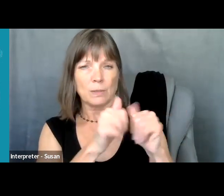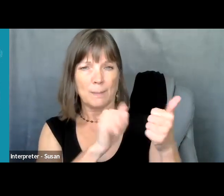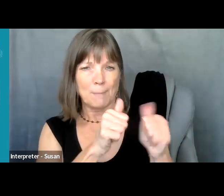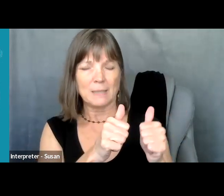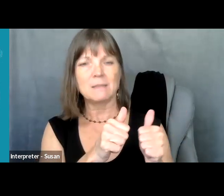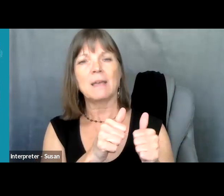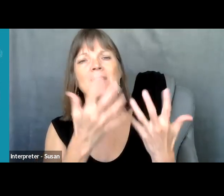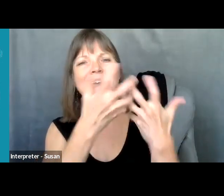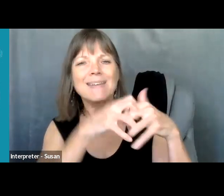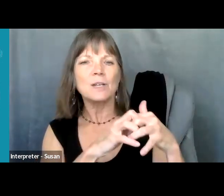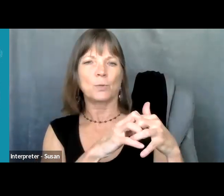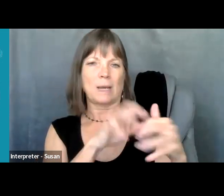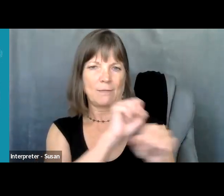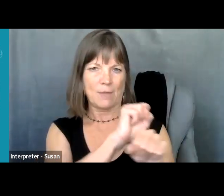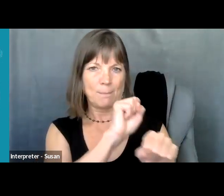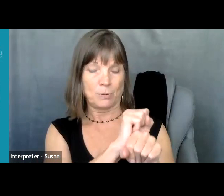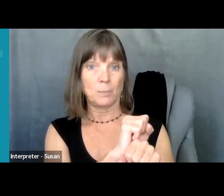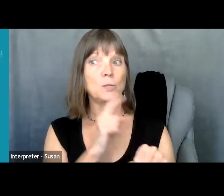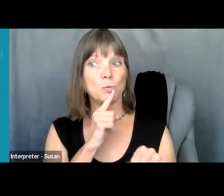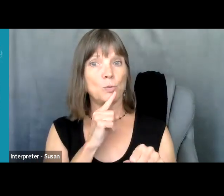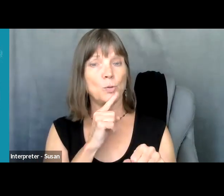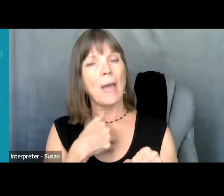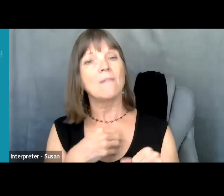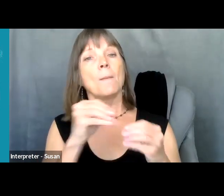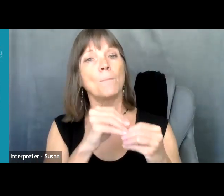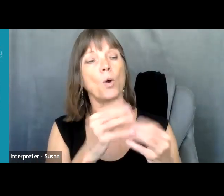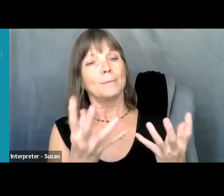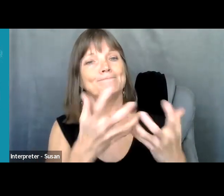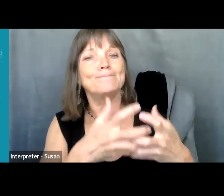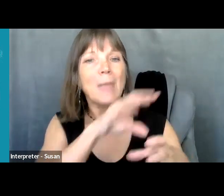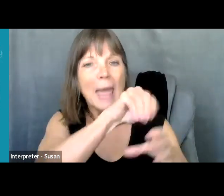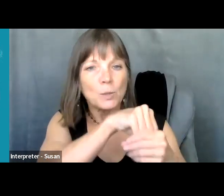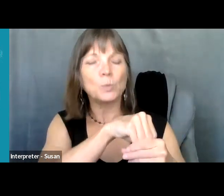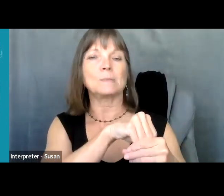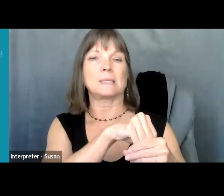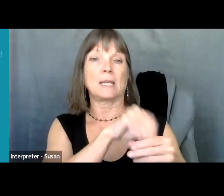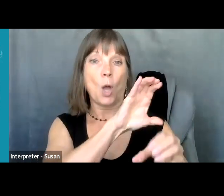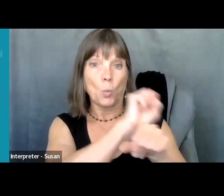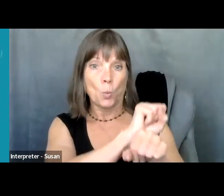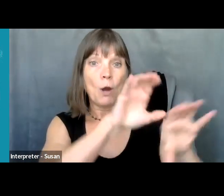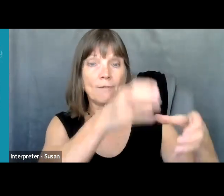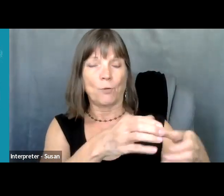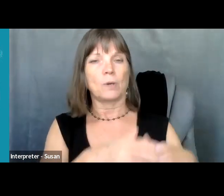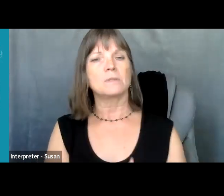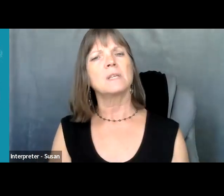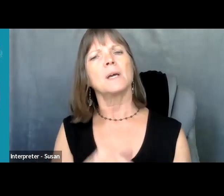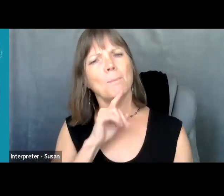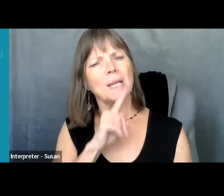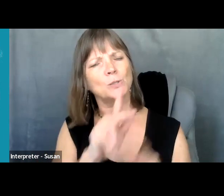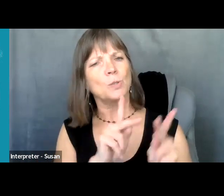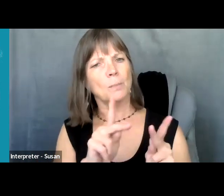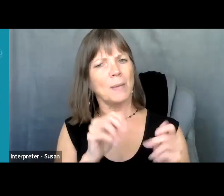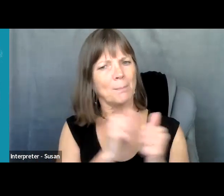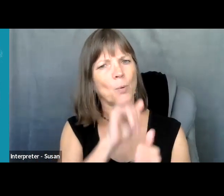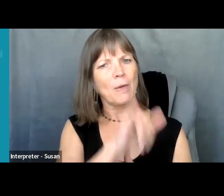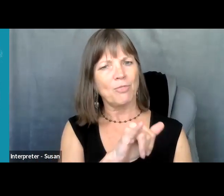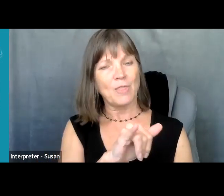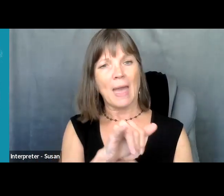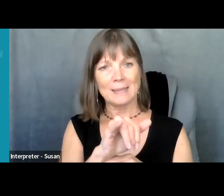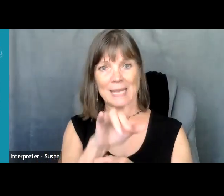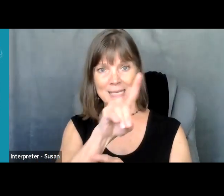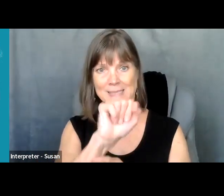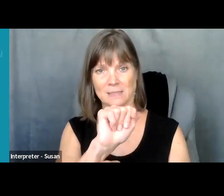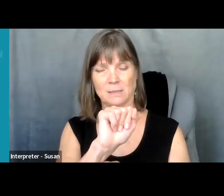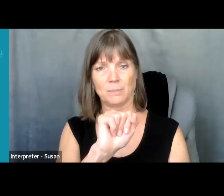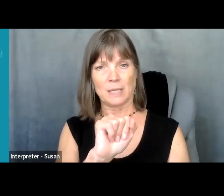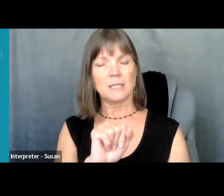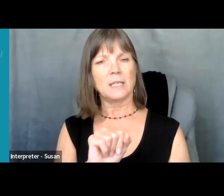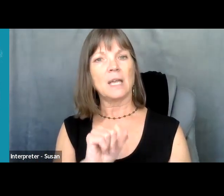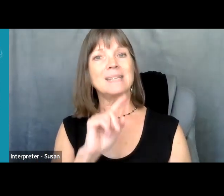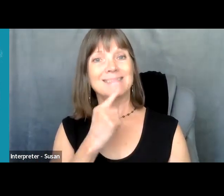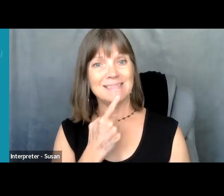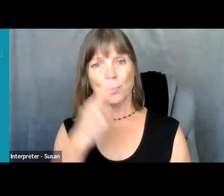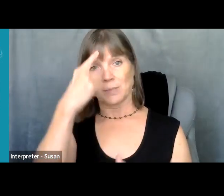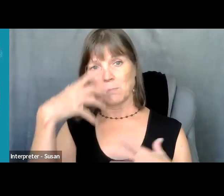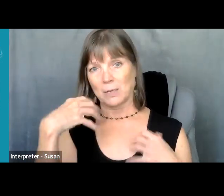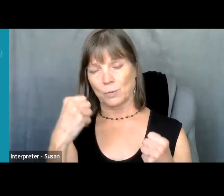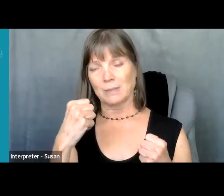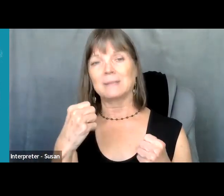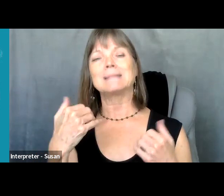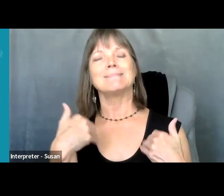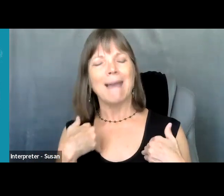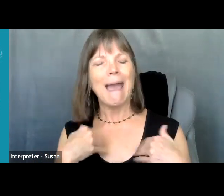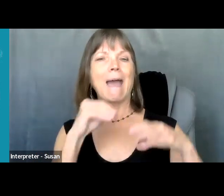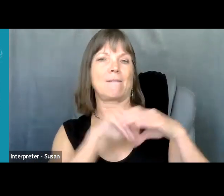Kelly Crosbie (she/her): to get a more inclusive workforce heavily fixed. So our announcement around inclusion works we want to make sure people with intellectual development, disability, disabilities, serious mental illness, have access to